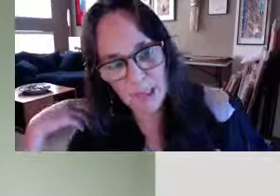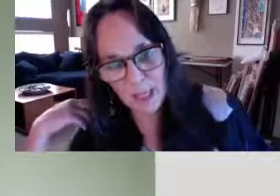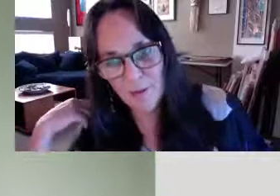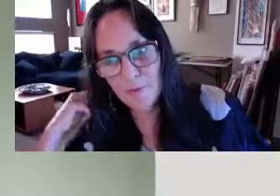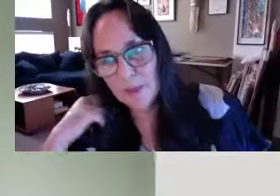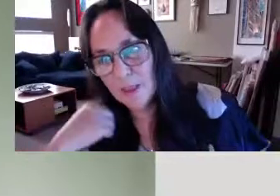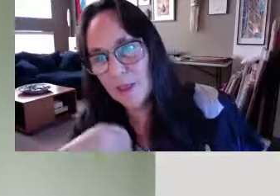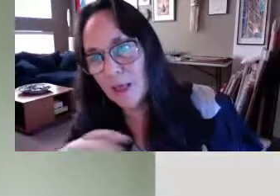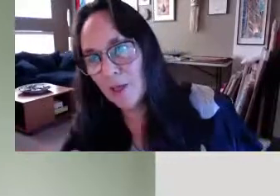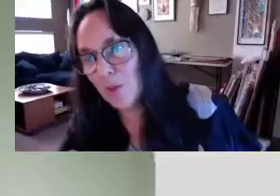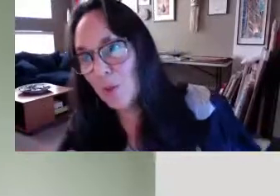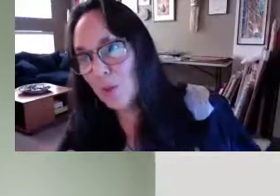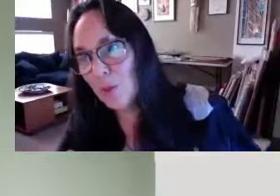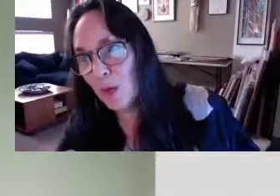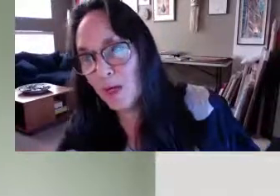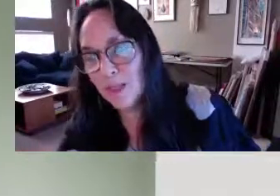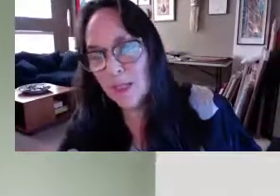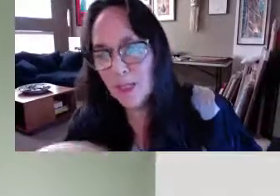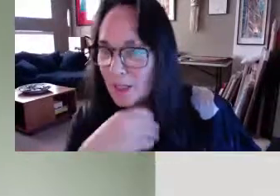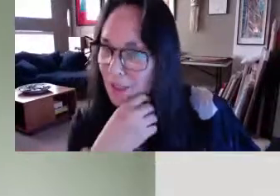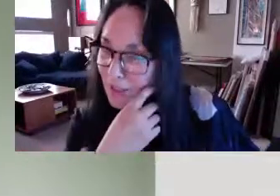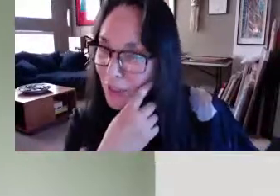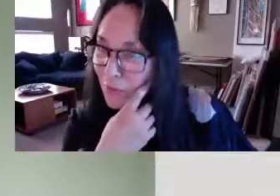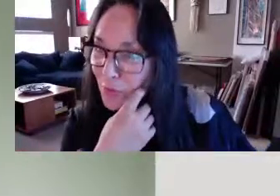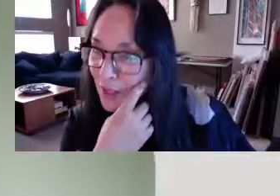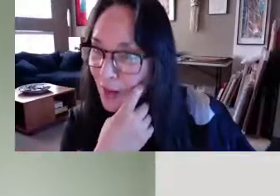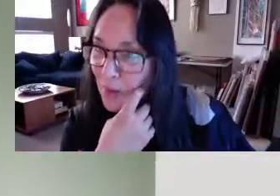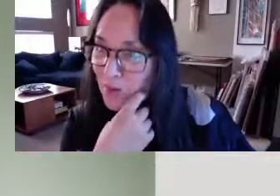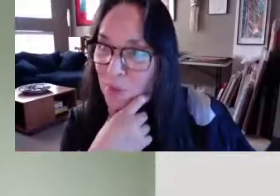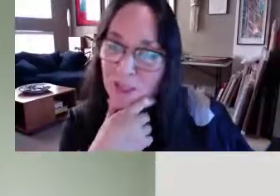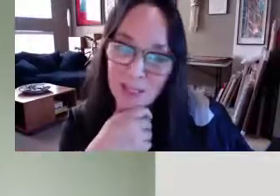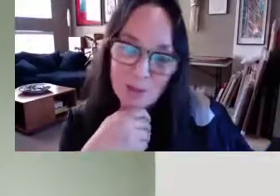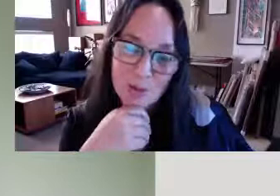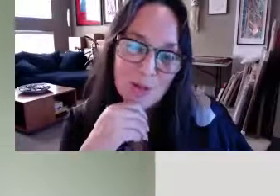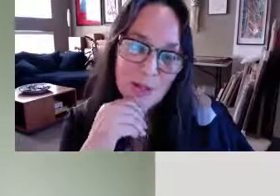left and Lasso to the right and this is the first time that they've been together